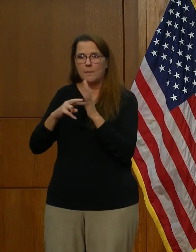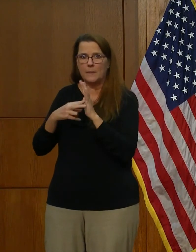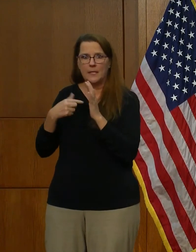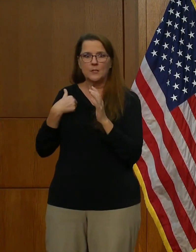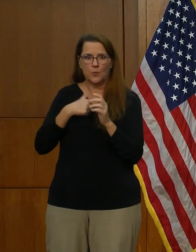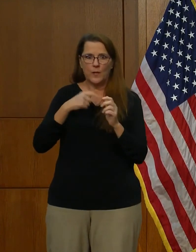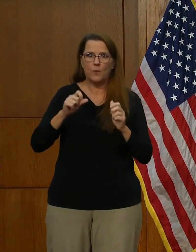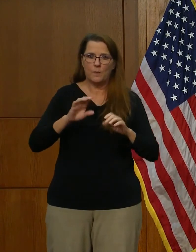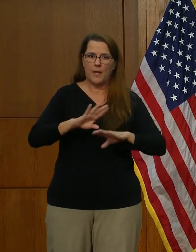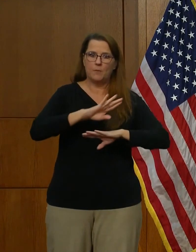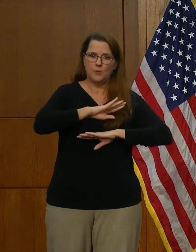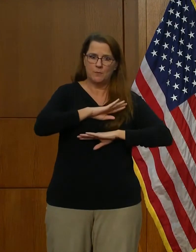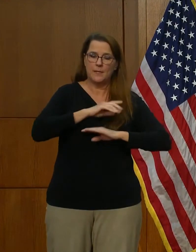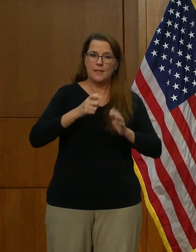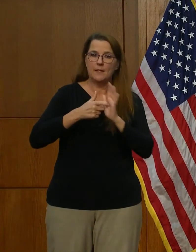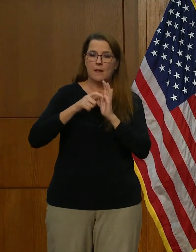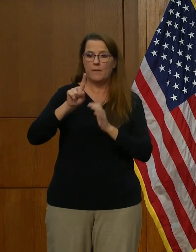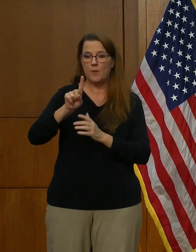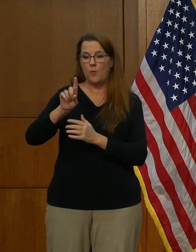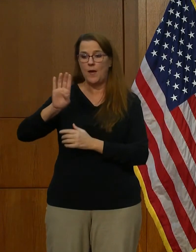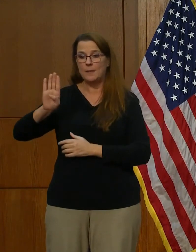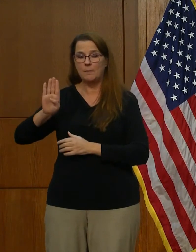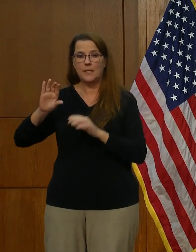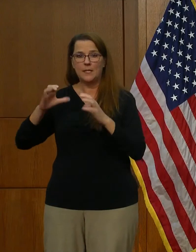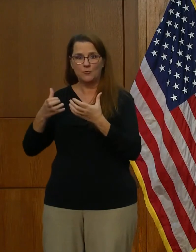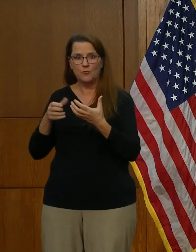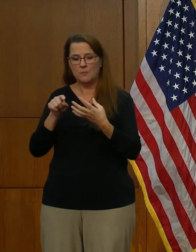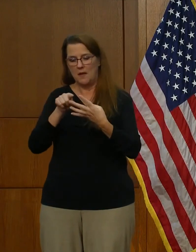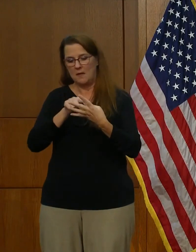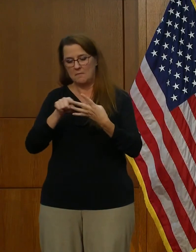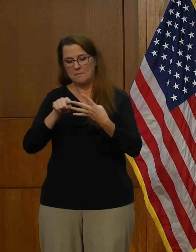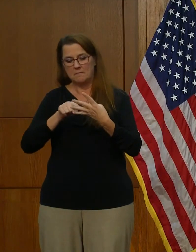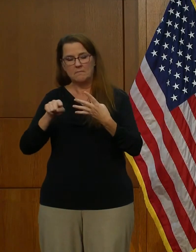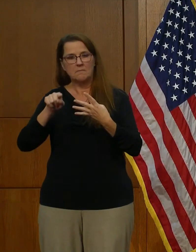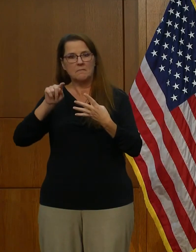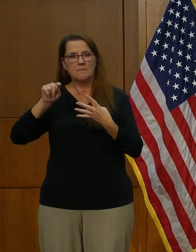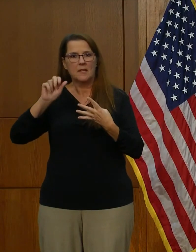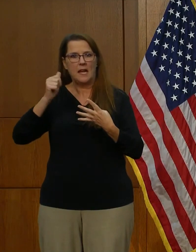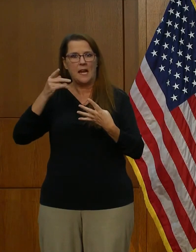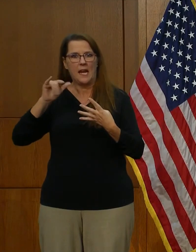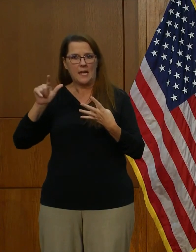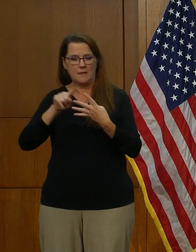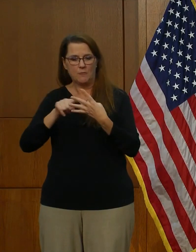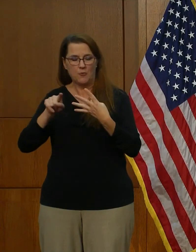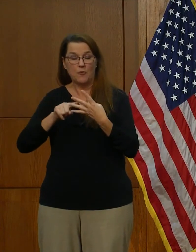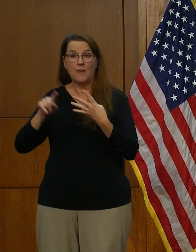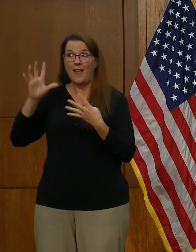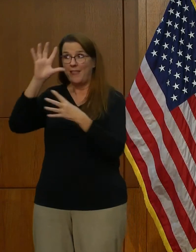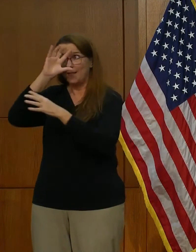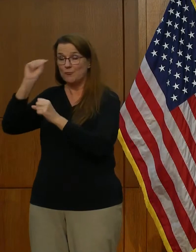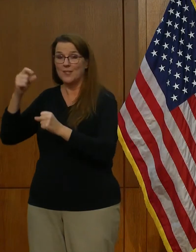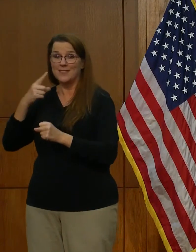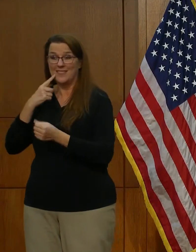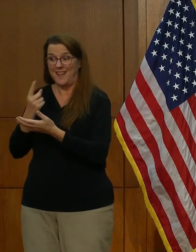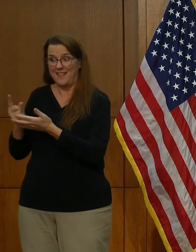US ON A TRAJECTORY TO REALLY BE ABLE TO MEET THE DEMAND FOR THE ONE B GROUP BY THE SECOND OR